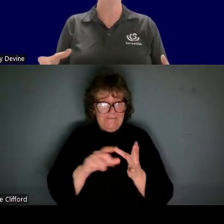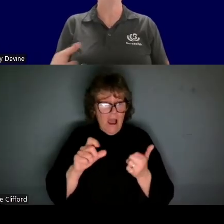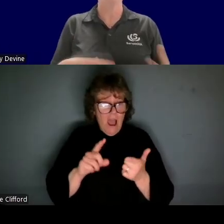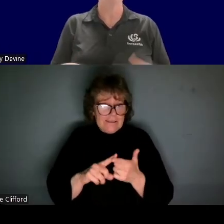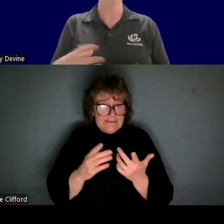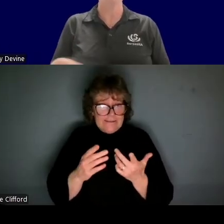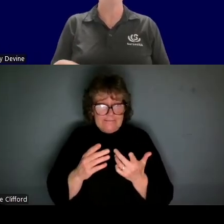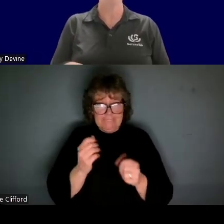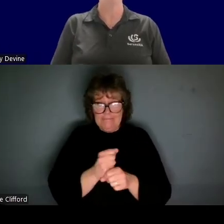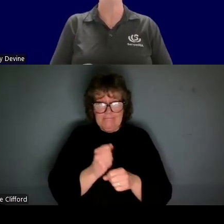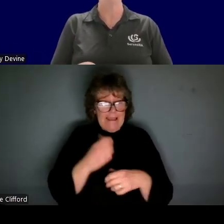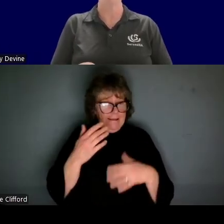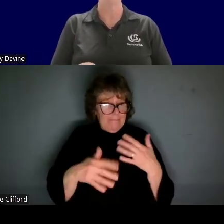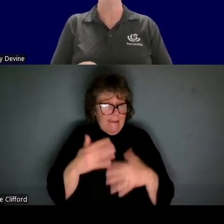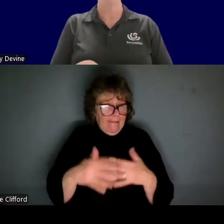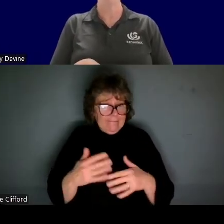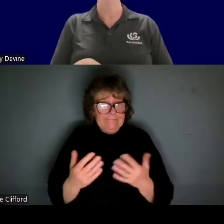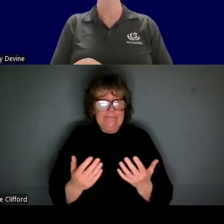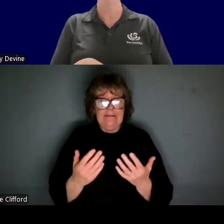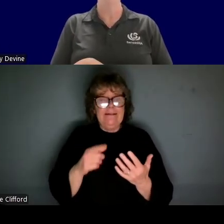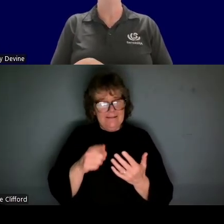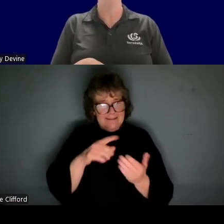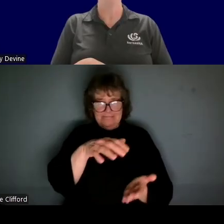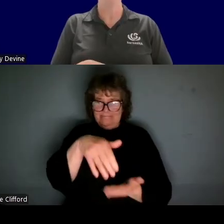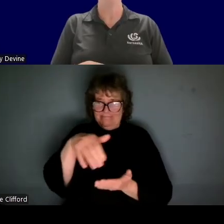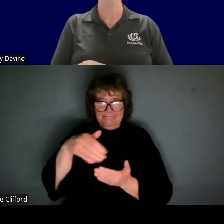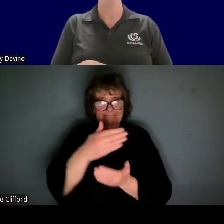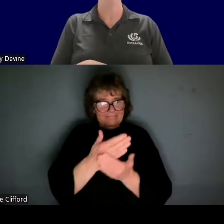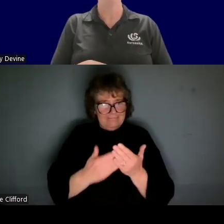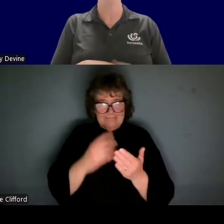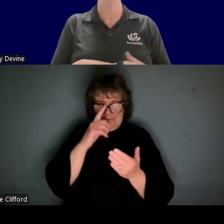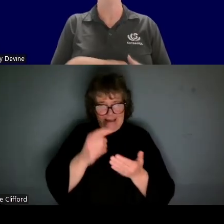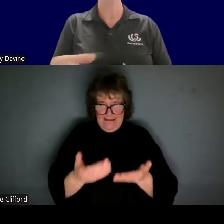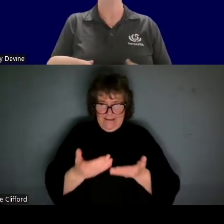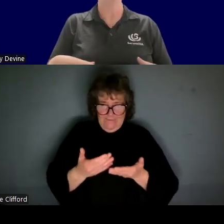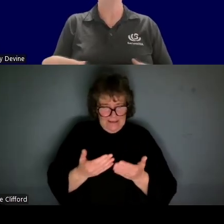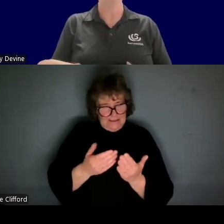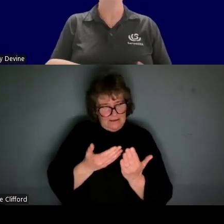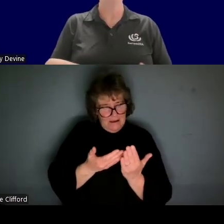collection can give us the information that we need to be able to determine what's happening,